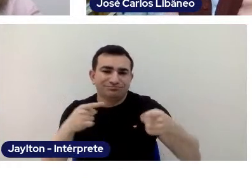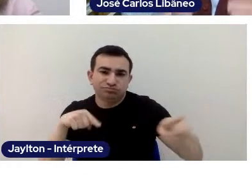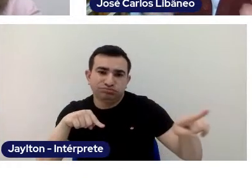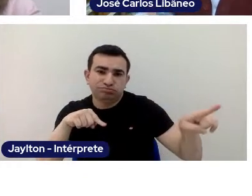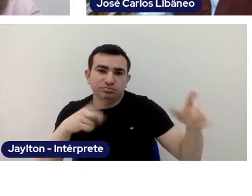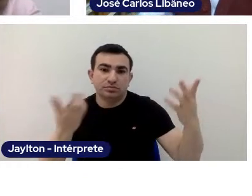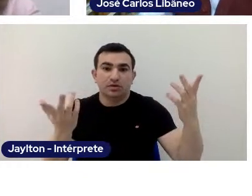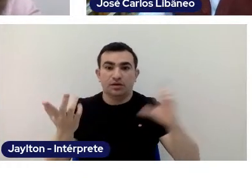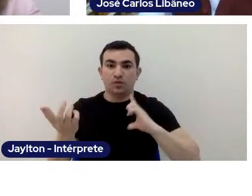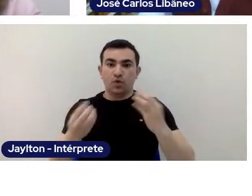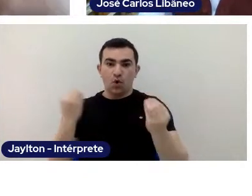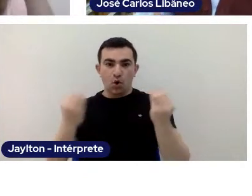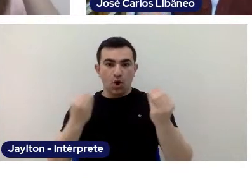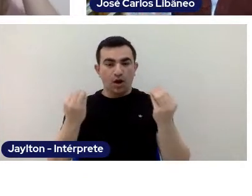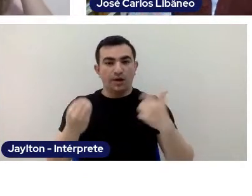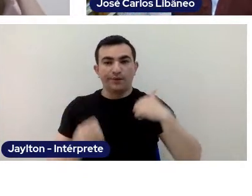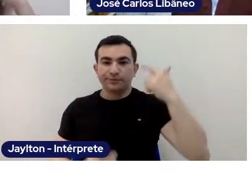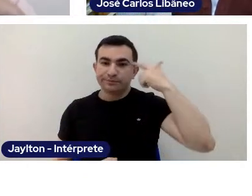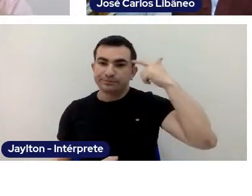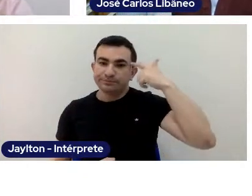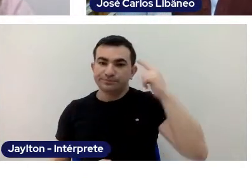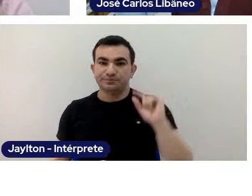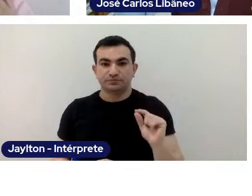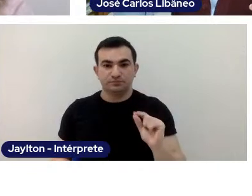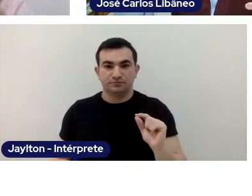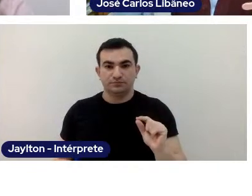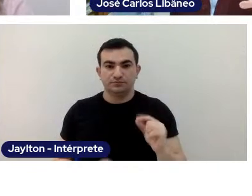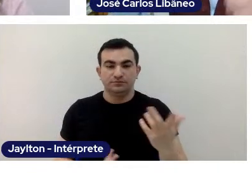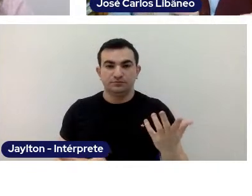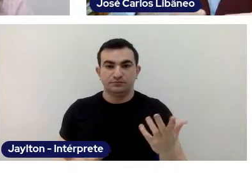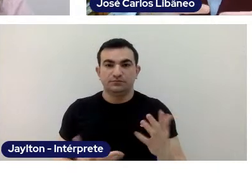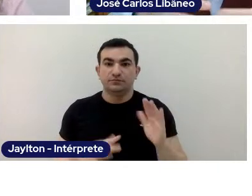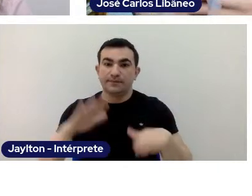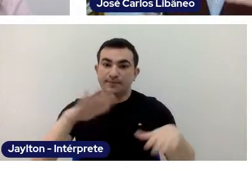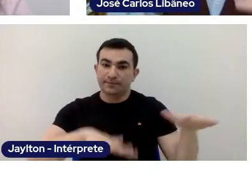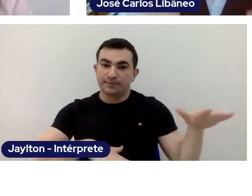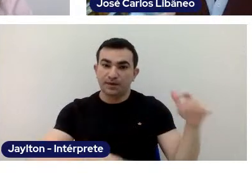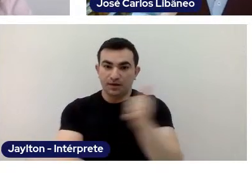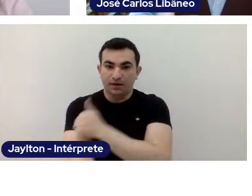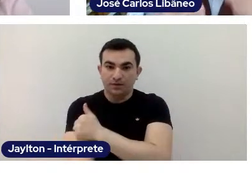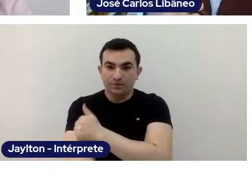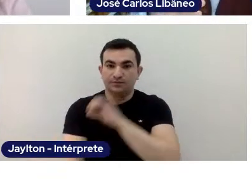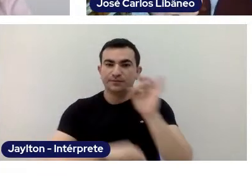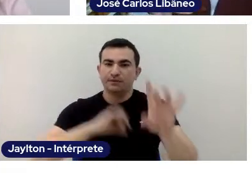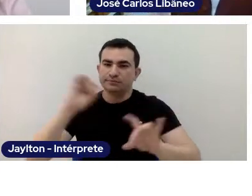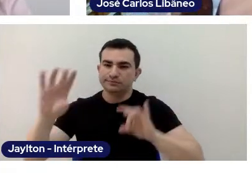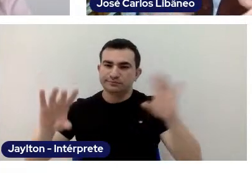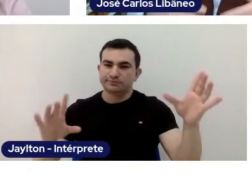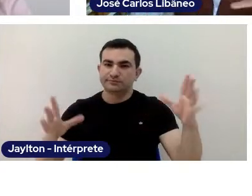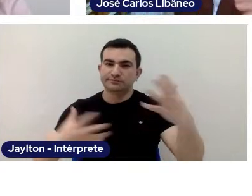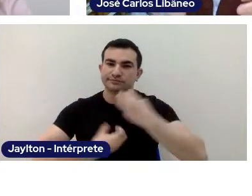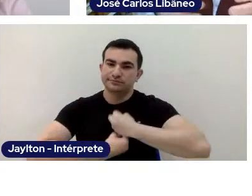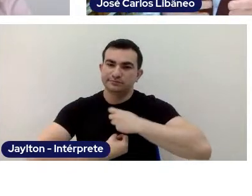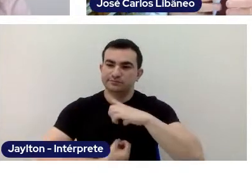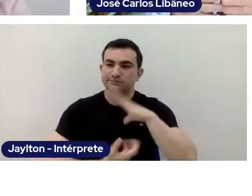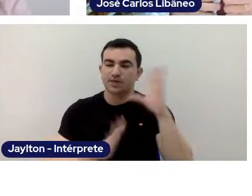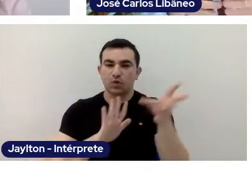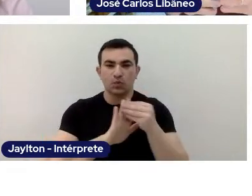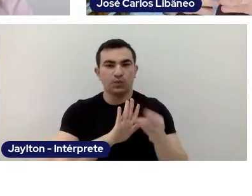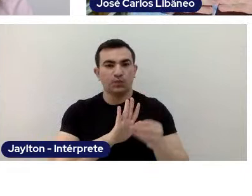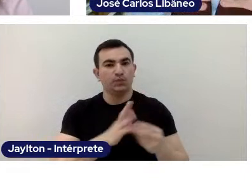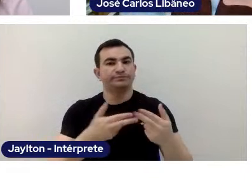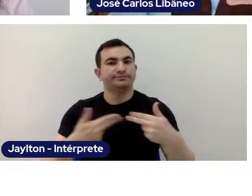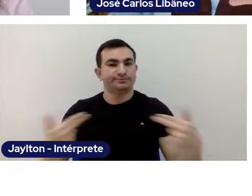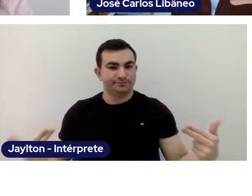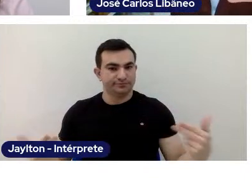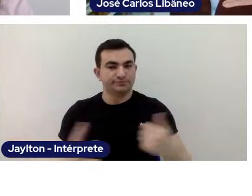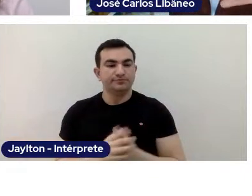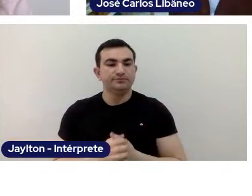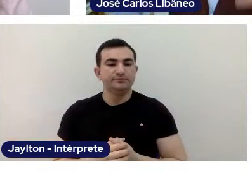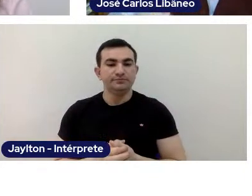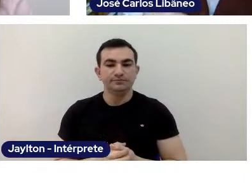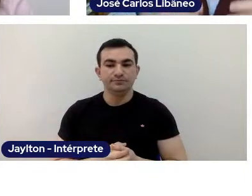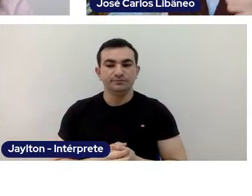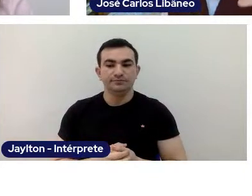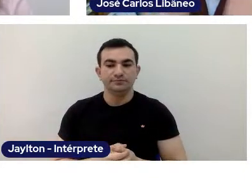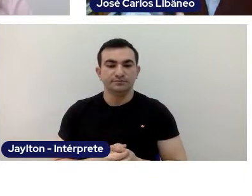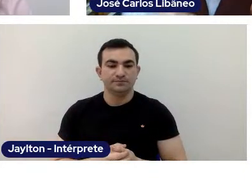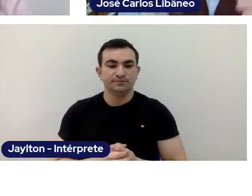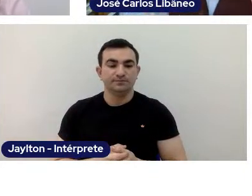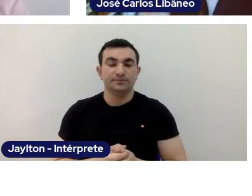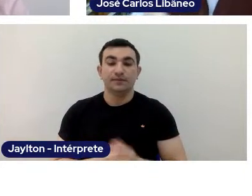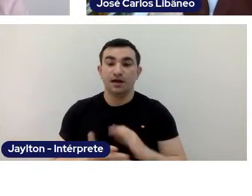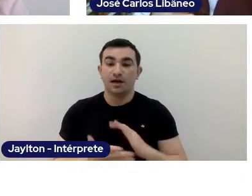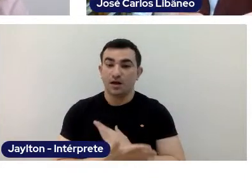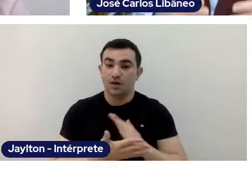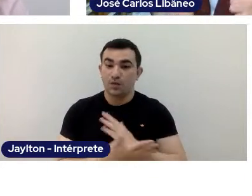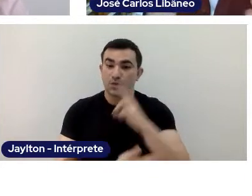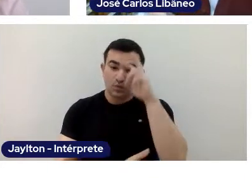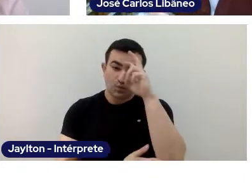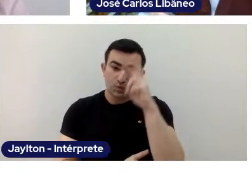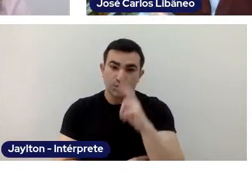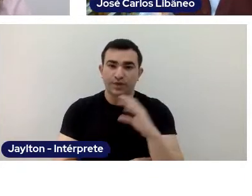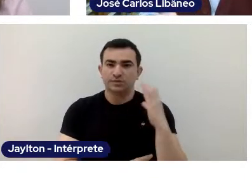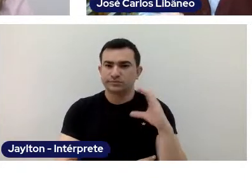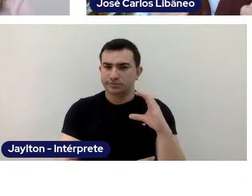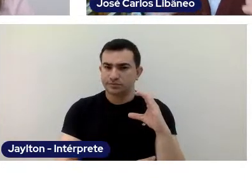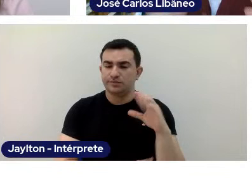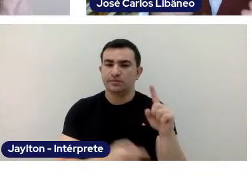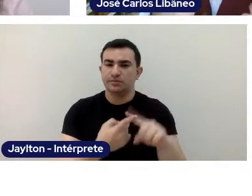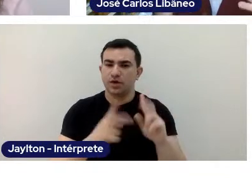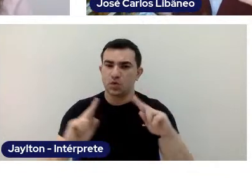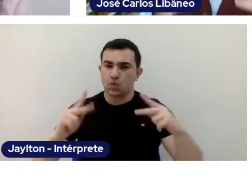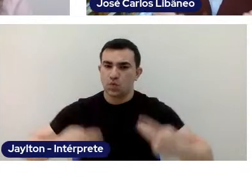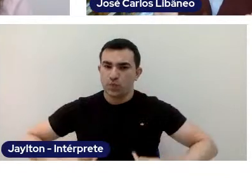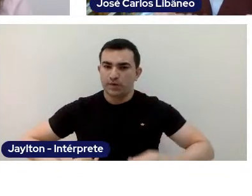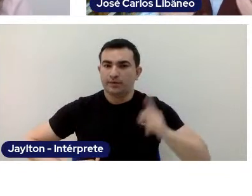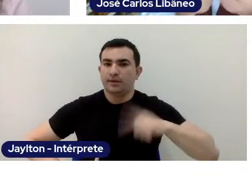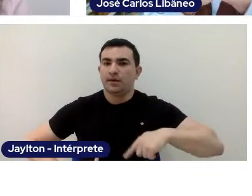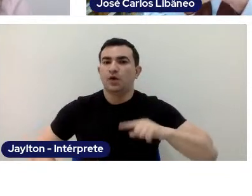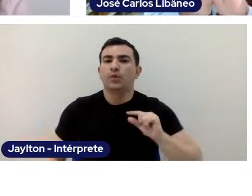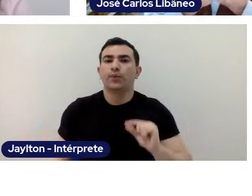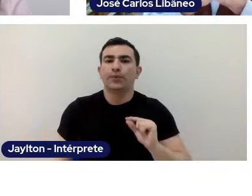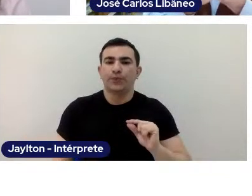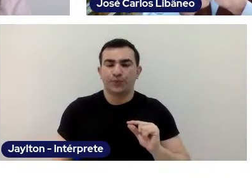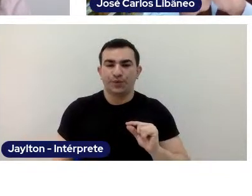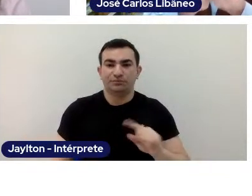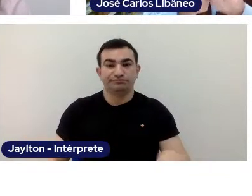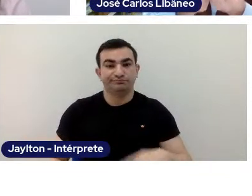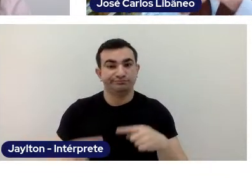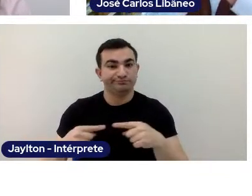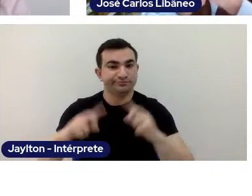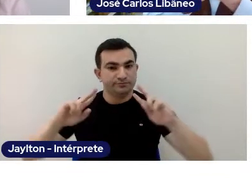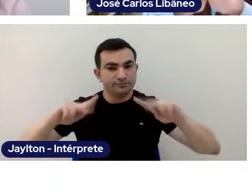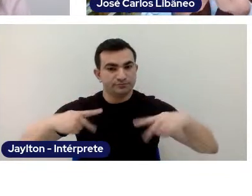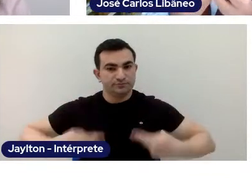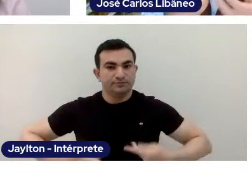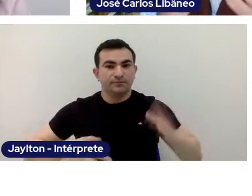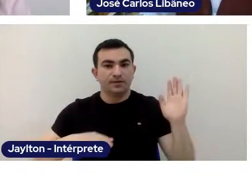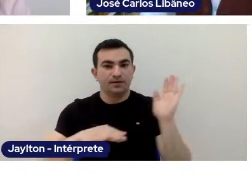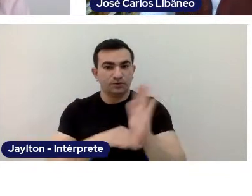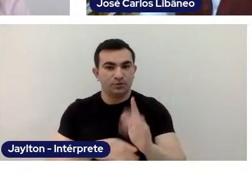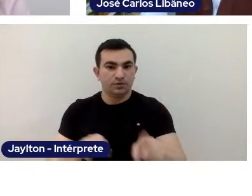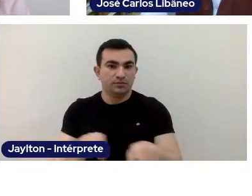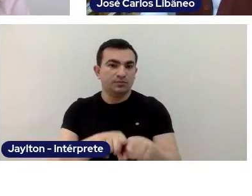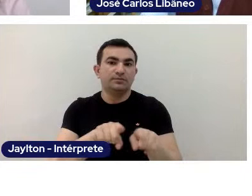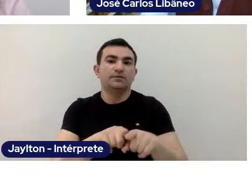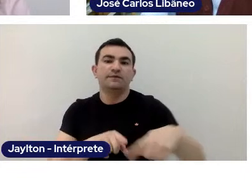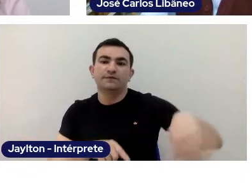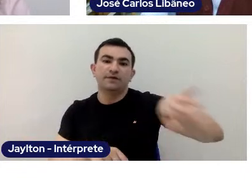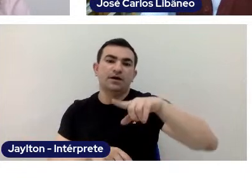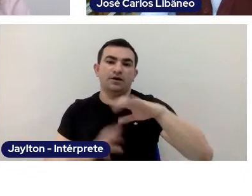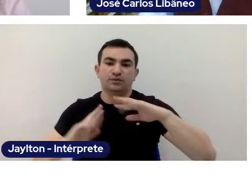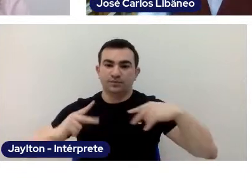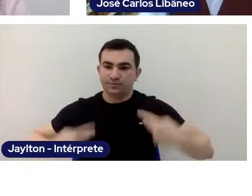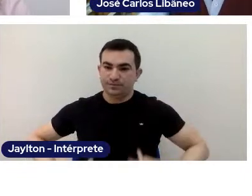I think that for students to appropriate school's content, this cultural and scientific world heritage, is an essential condition to a human being's humanization and dignification process.